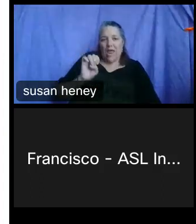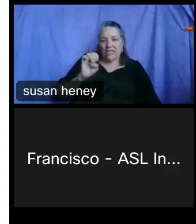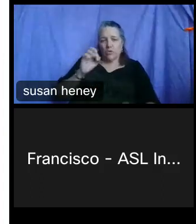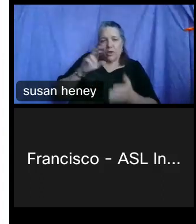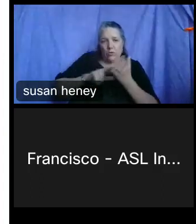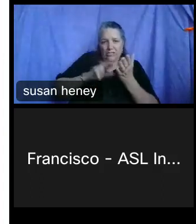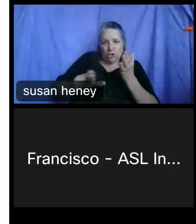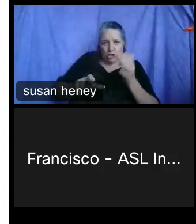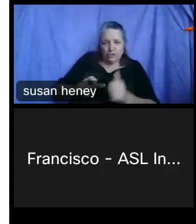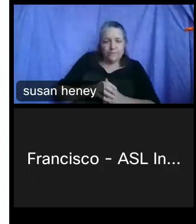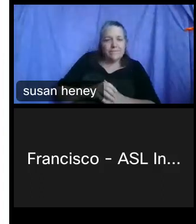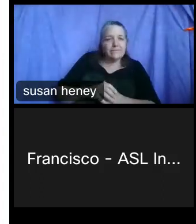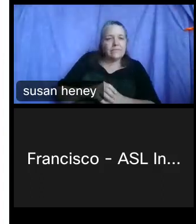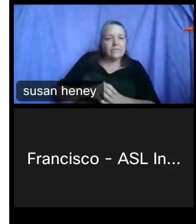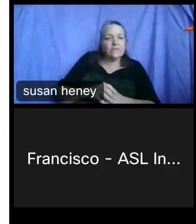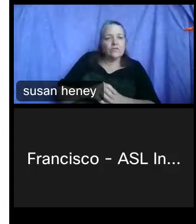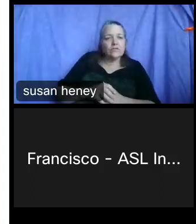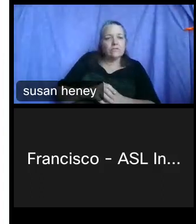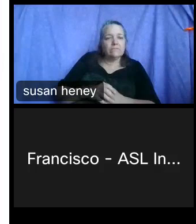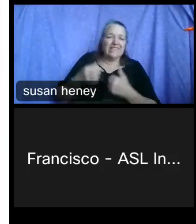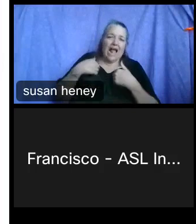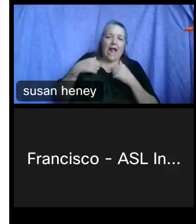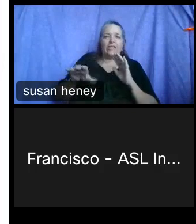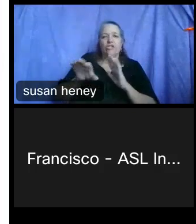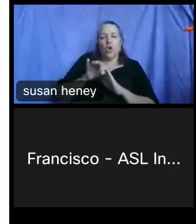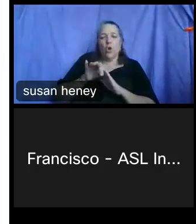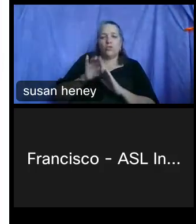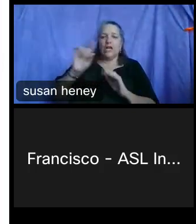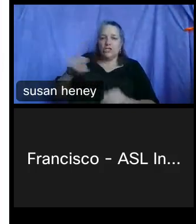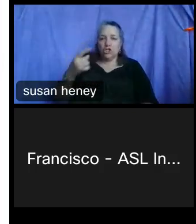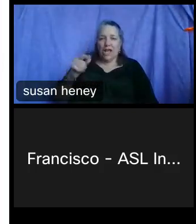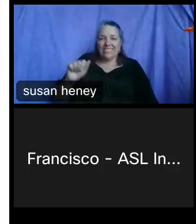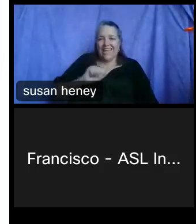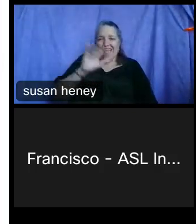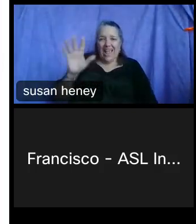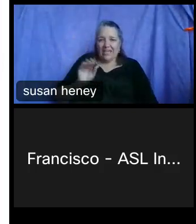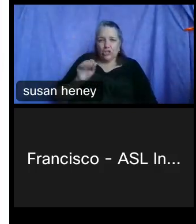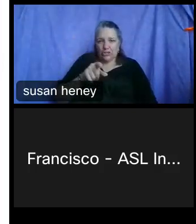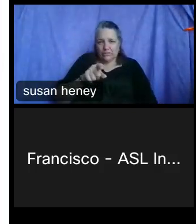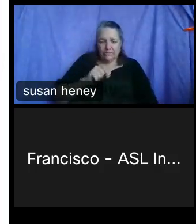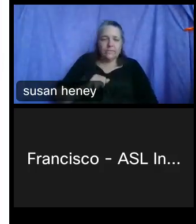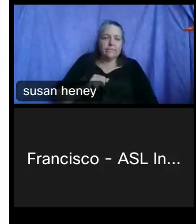For this example, I chose Asian alone, and then you click Search on the lower right.